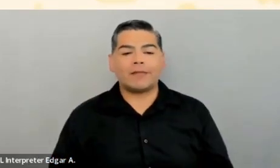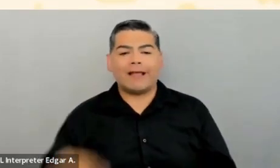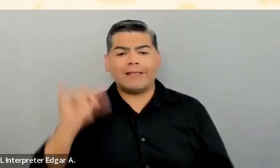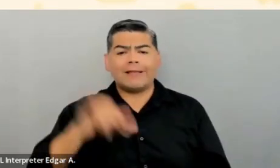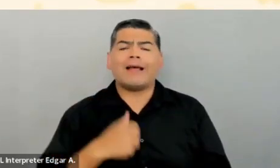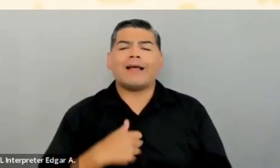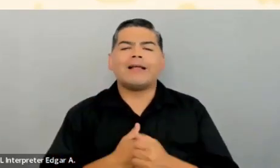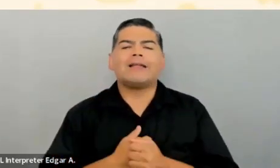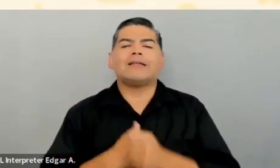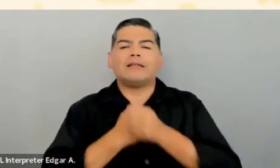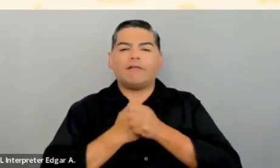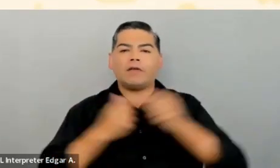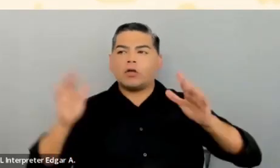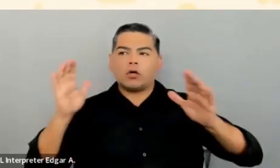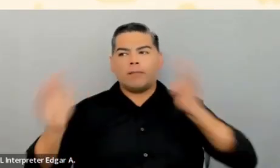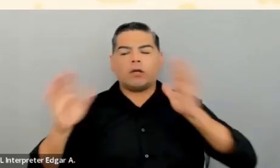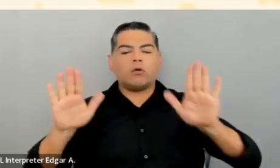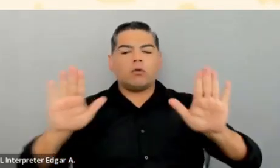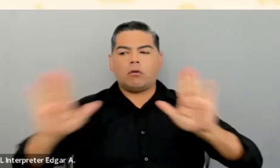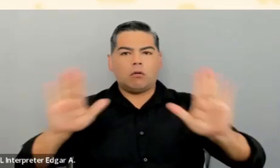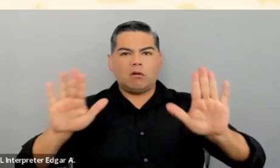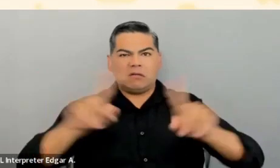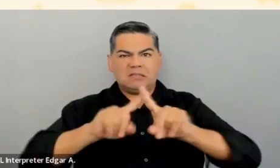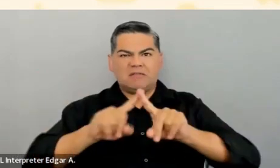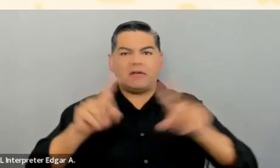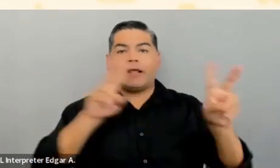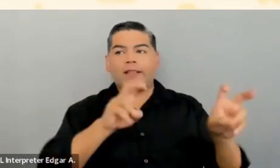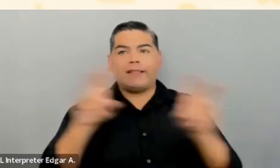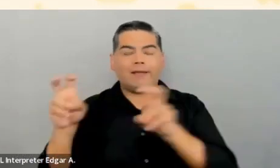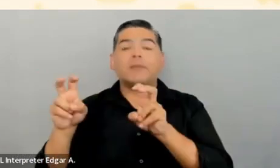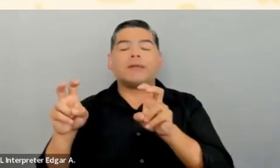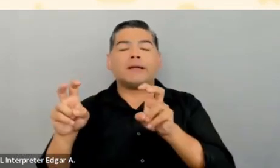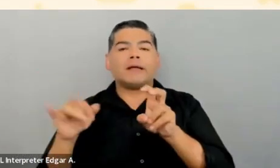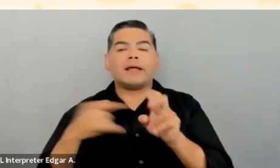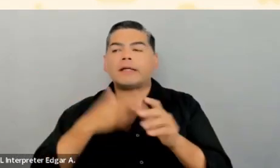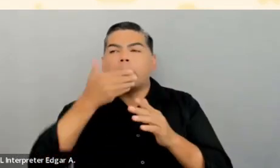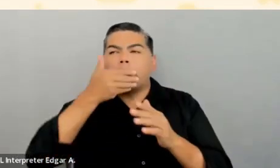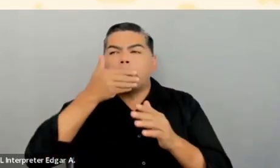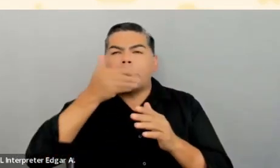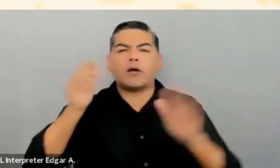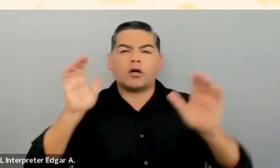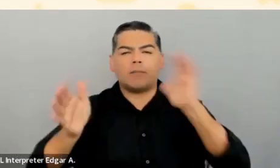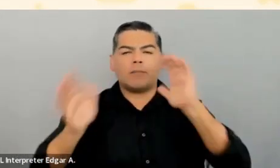when comparing different themes is that I get a much better comparison of apples to apples.